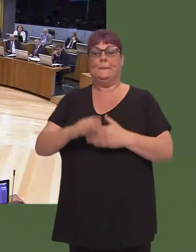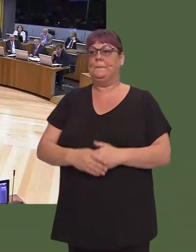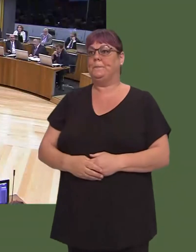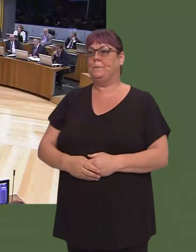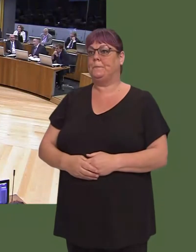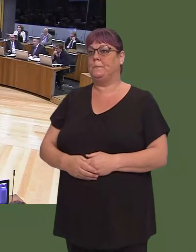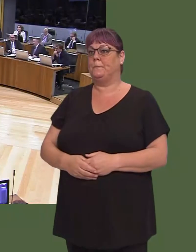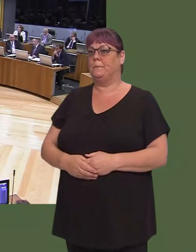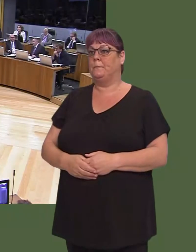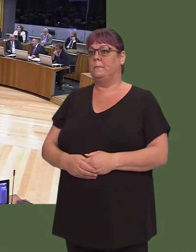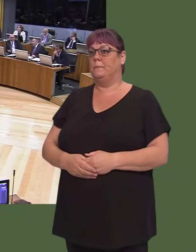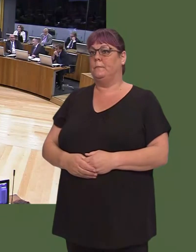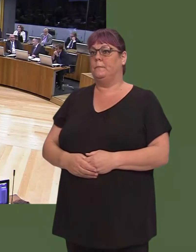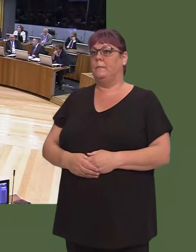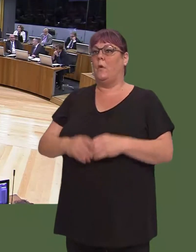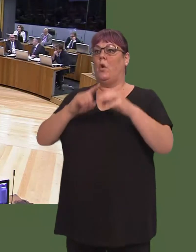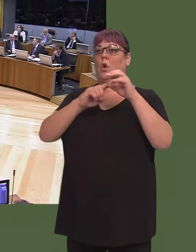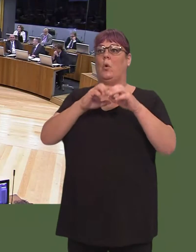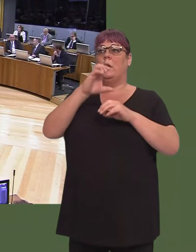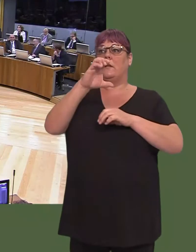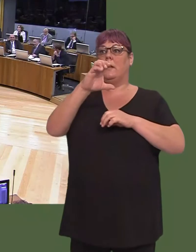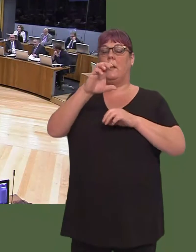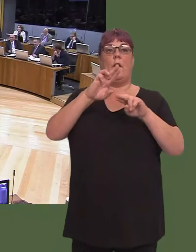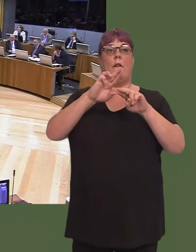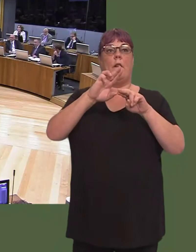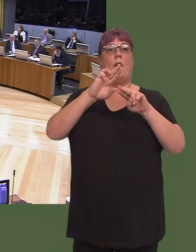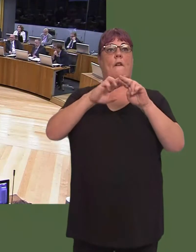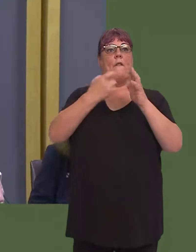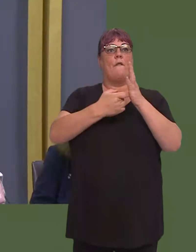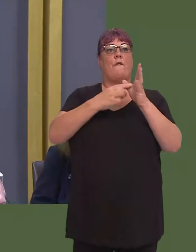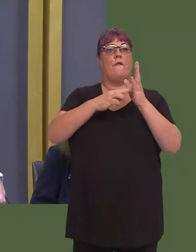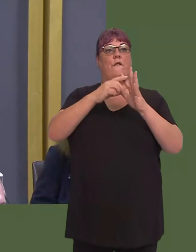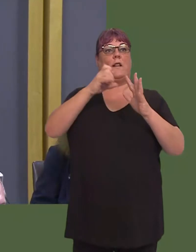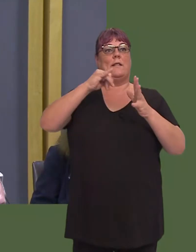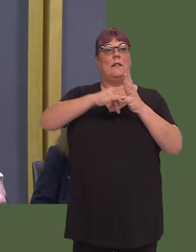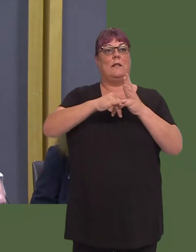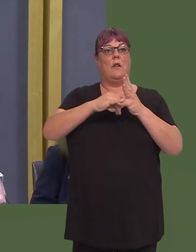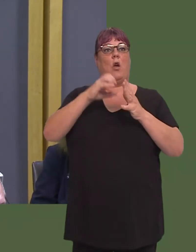to pay for the roads and pay for the pavements, but they're still paying council tax at the